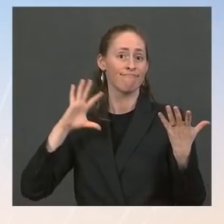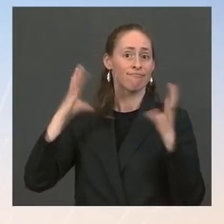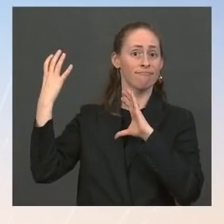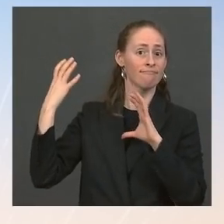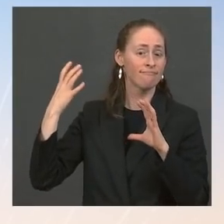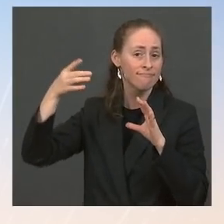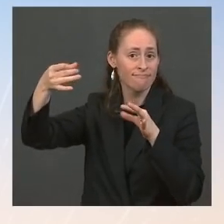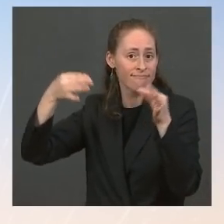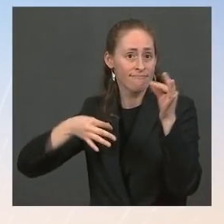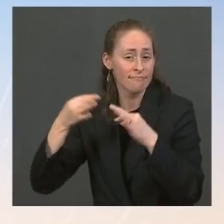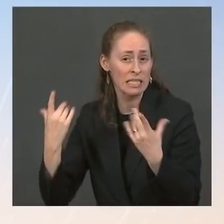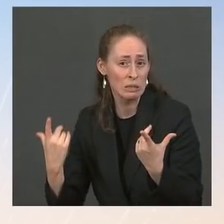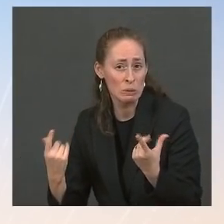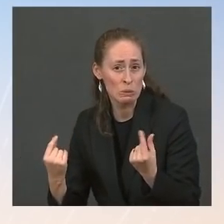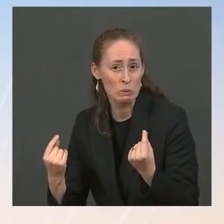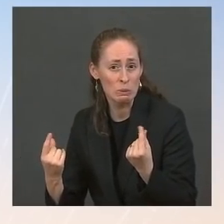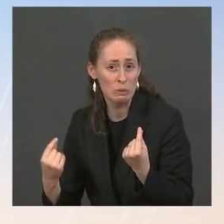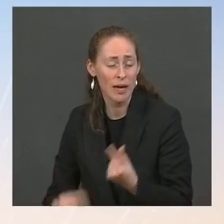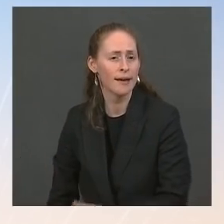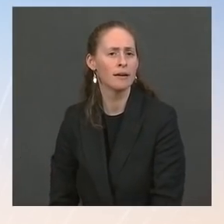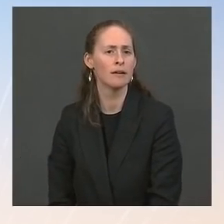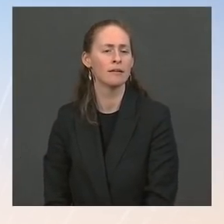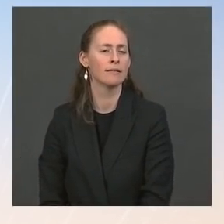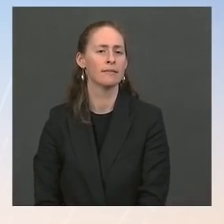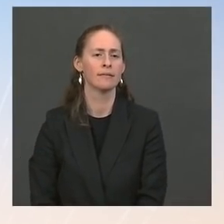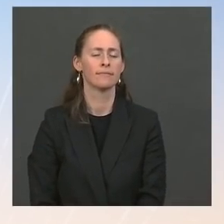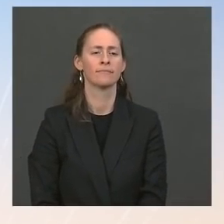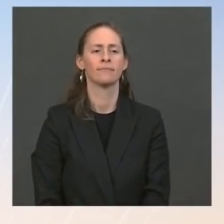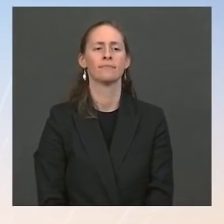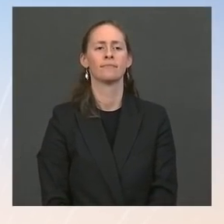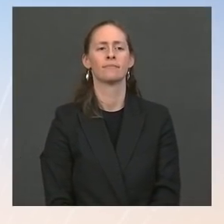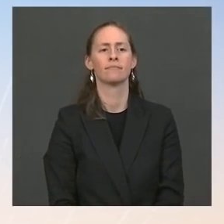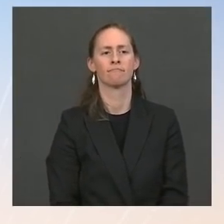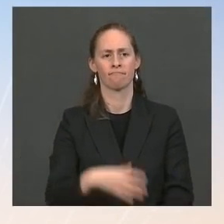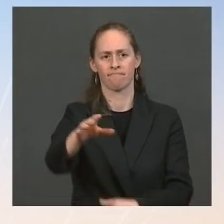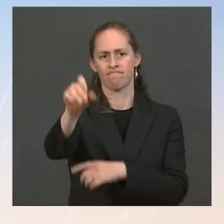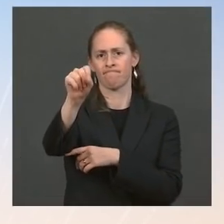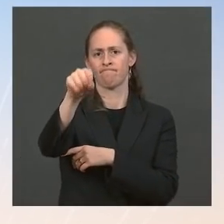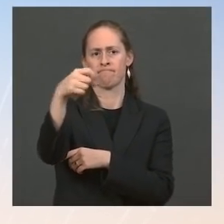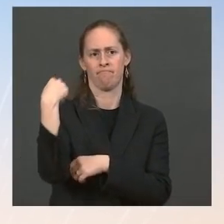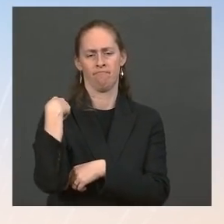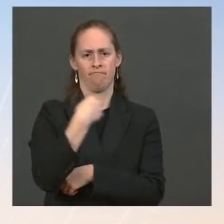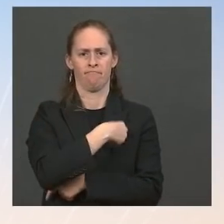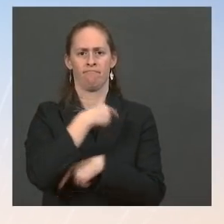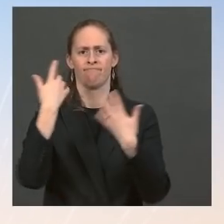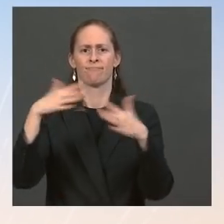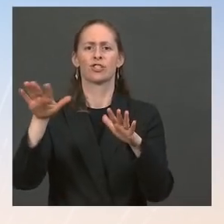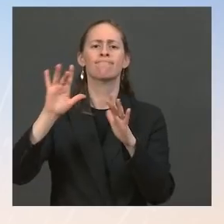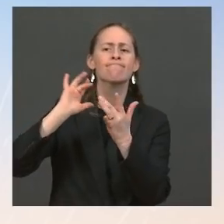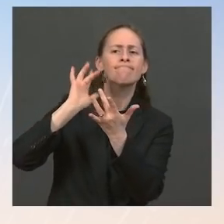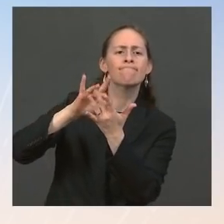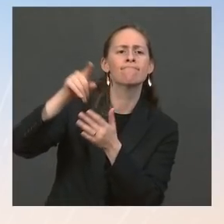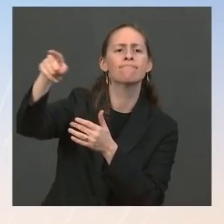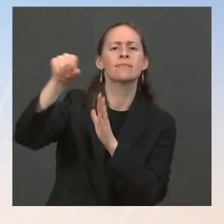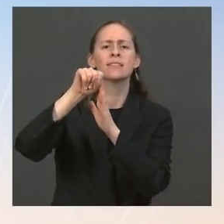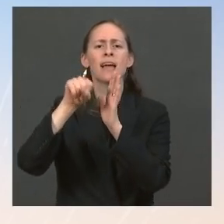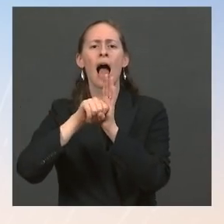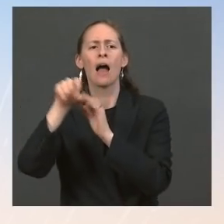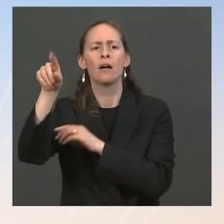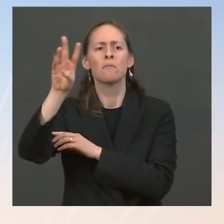a little bit of an update that we're in contact -- the White House is in contact with state officials at the request of community leaders. The Department of Justice's Community Relations